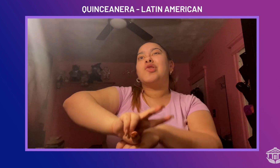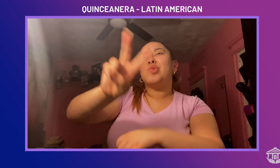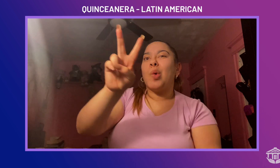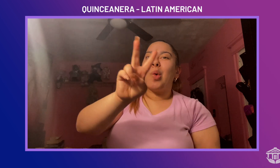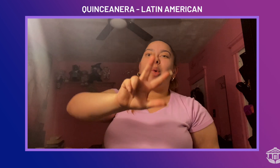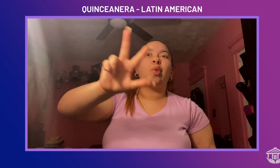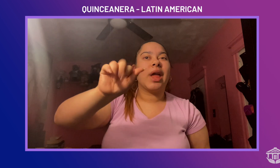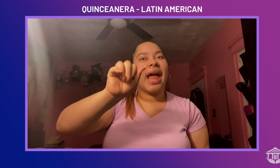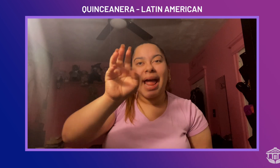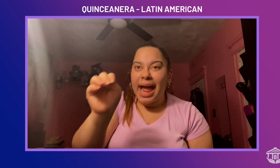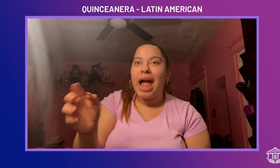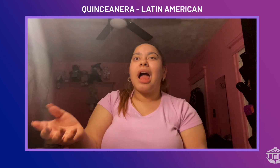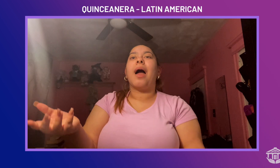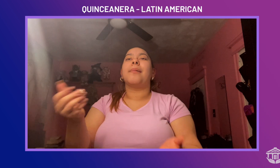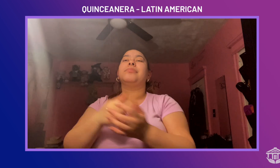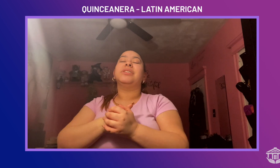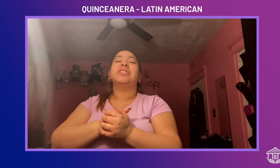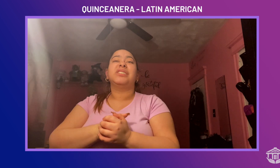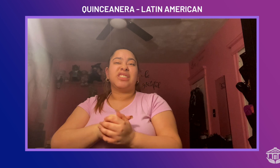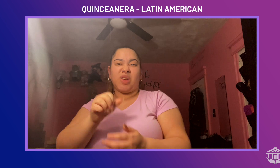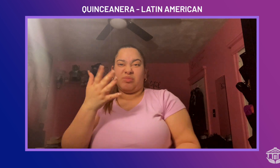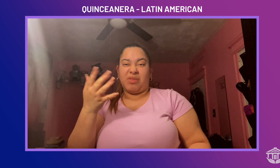I’ve been to some of those quinceaneras that last until late at night, and they are quite